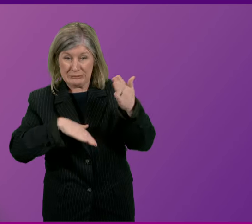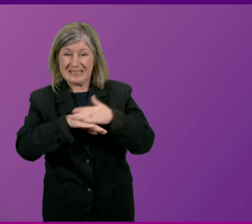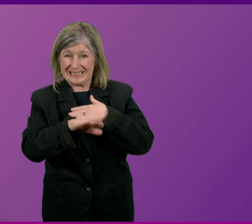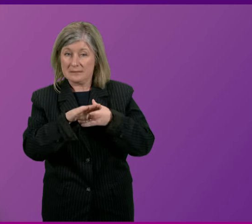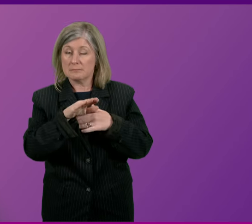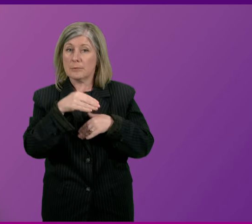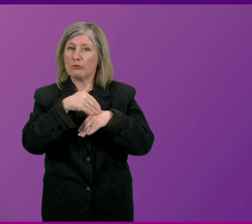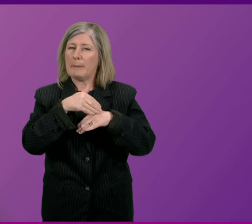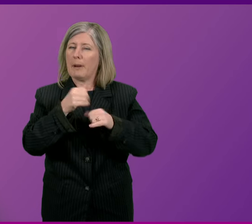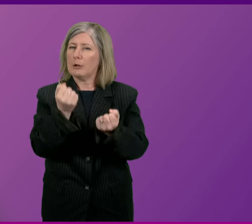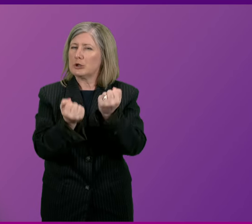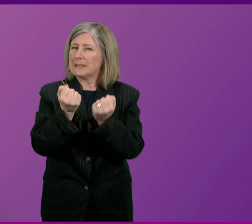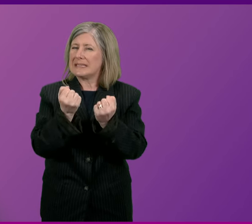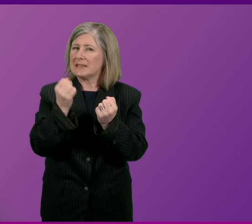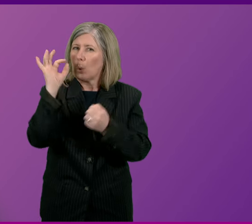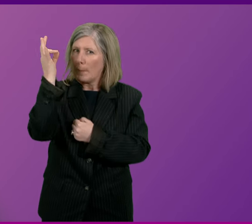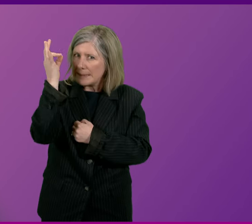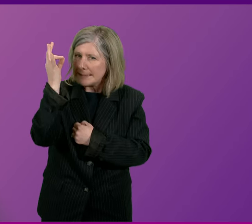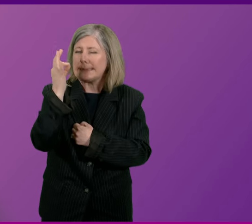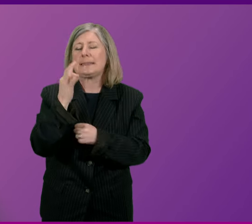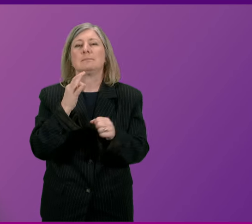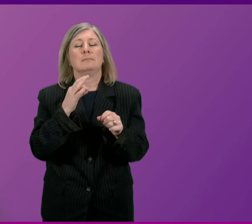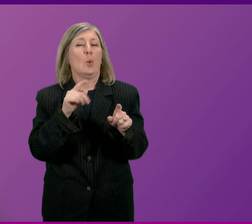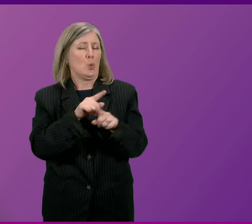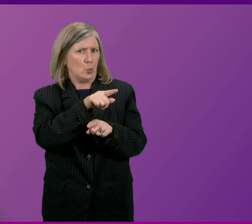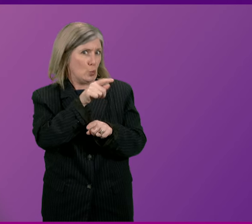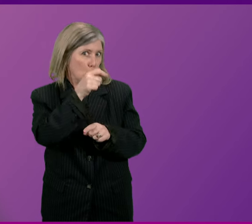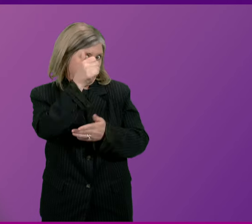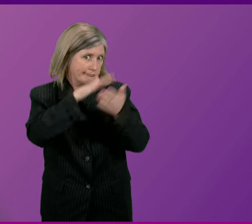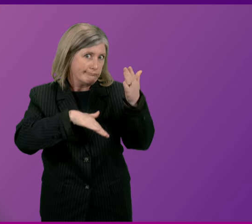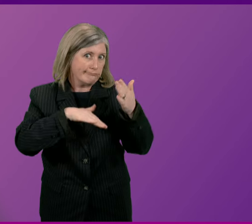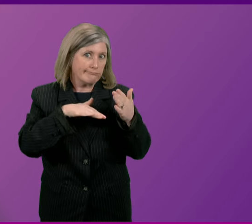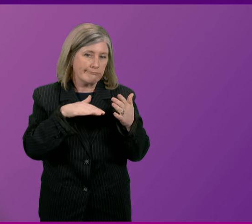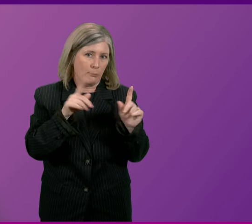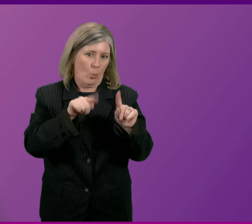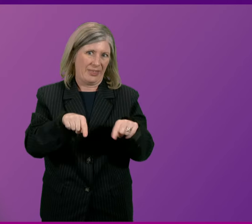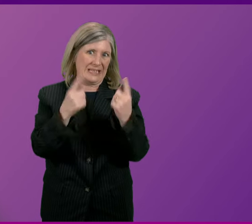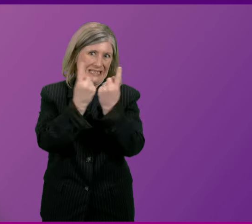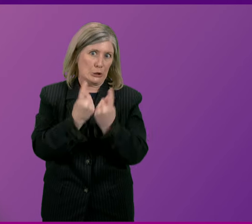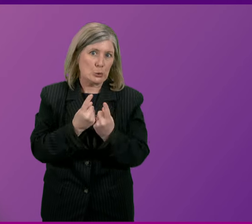and as somebody who knows his way around the issues in our courts and our judicial